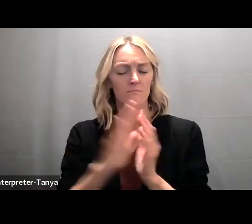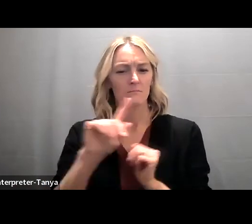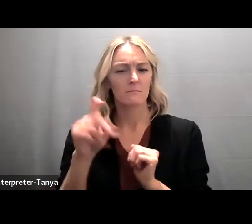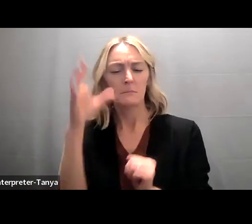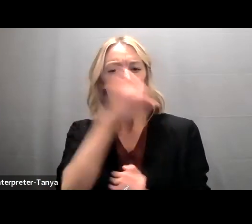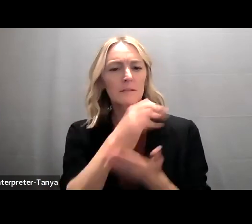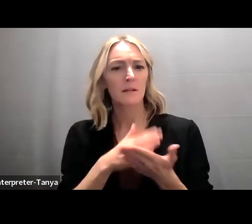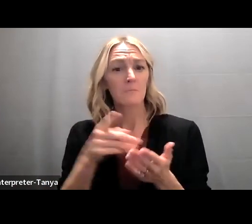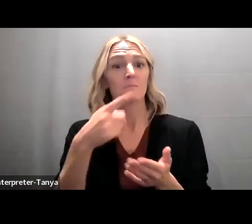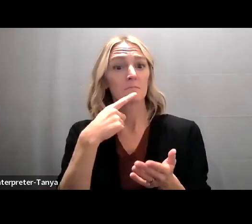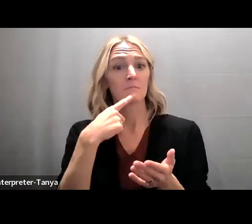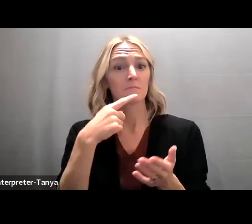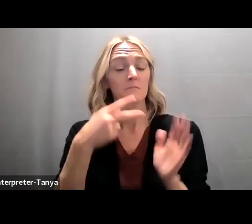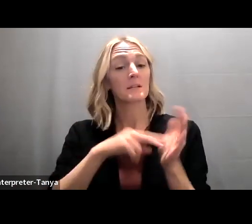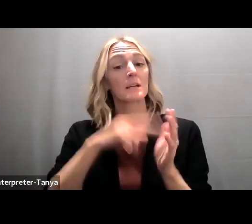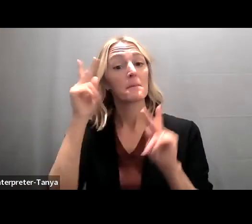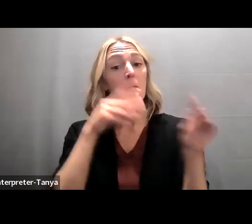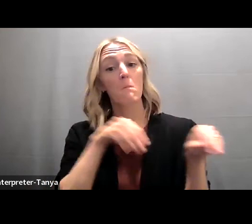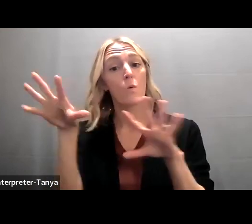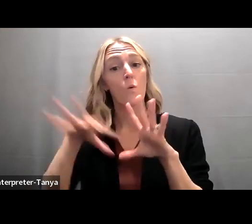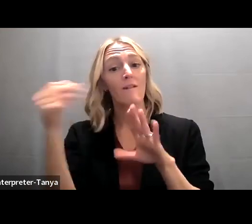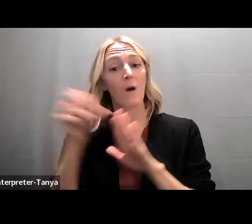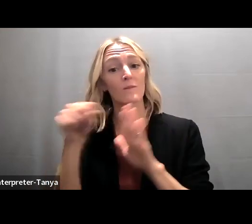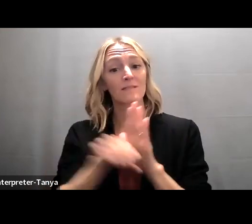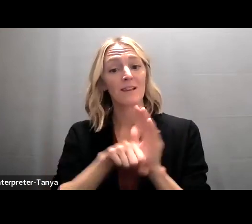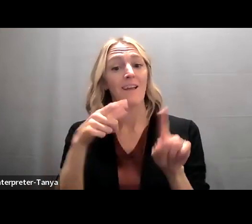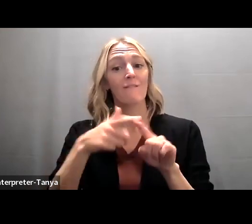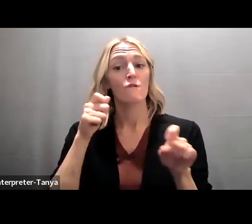in disaster when people end up out of state? Yes.